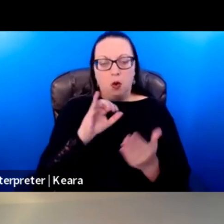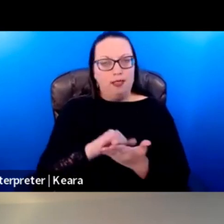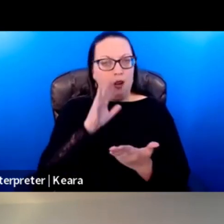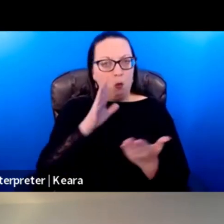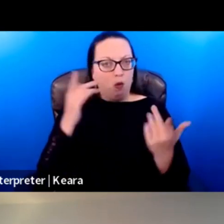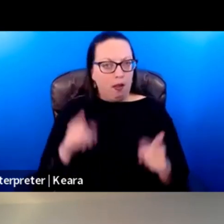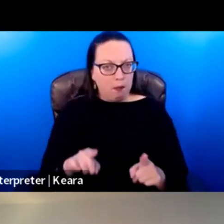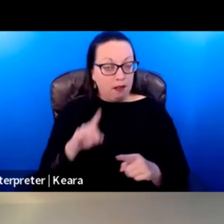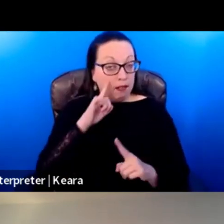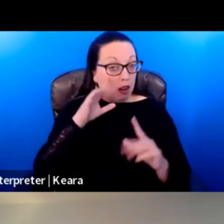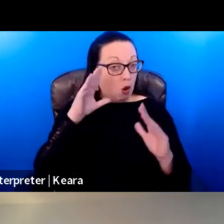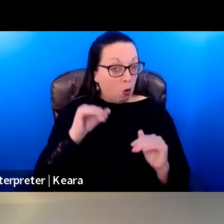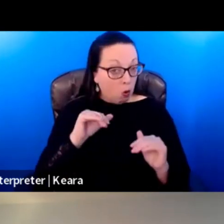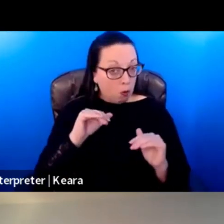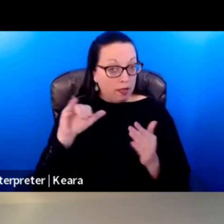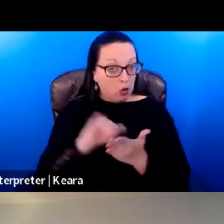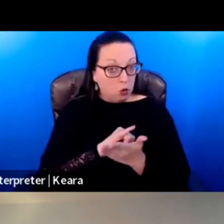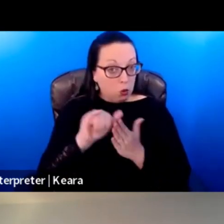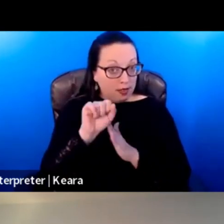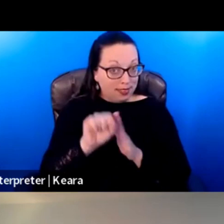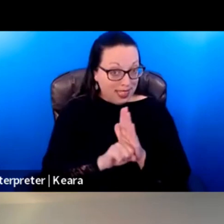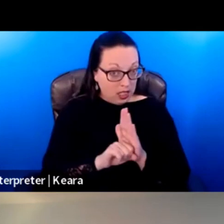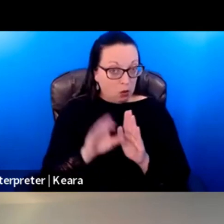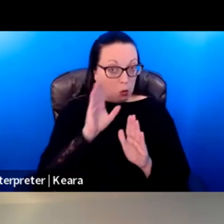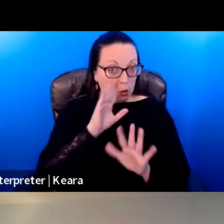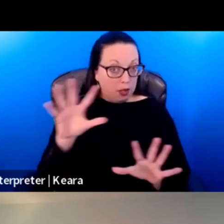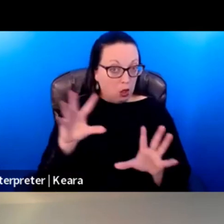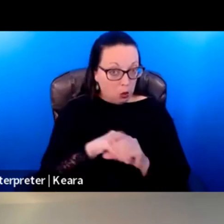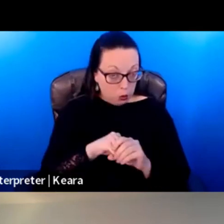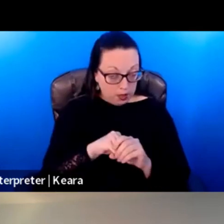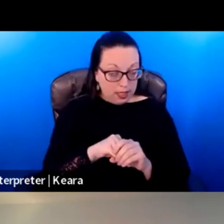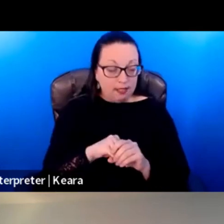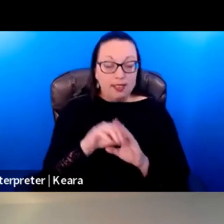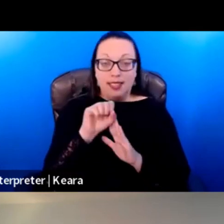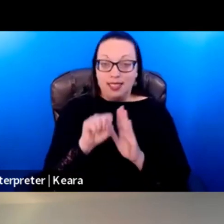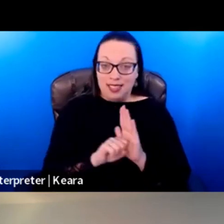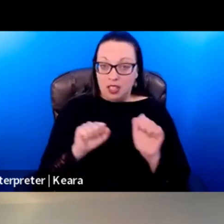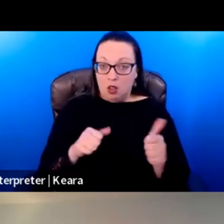New York State someday will be included in states that offer peer support for people with traumatic brain injury because